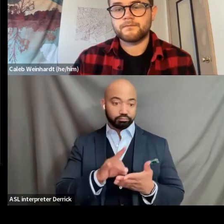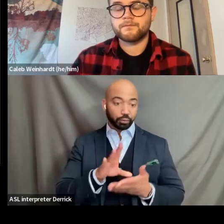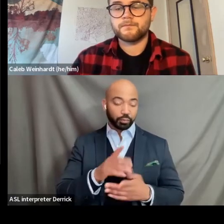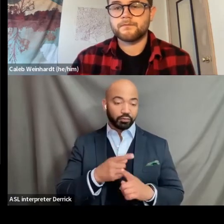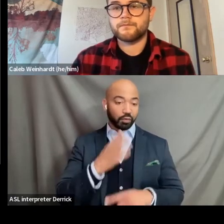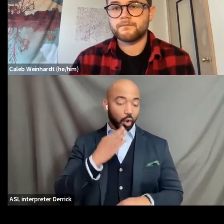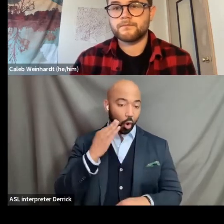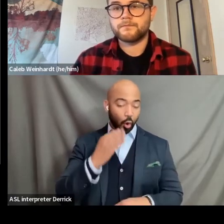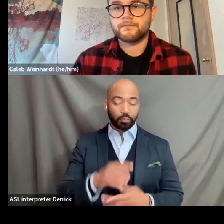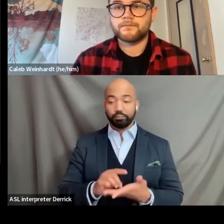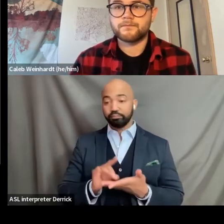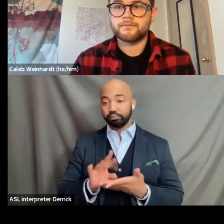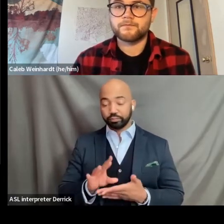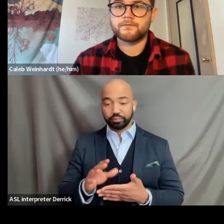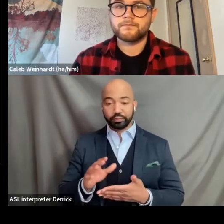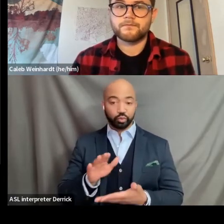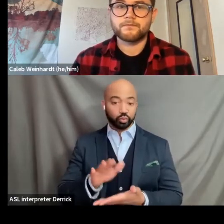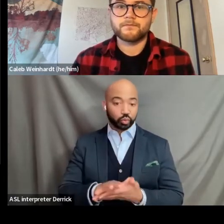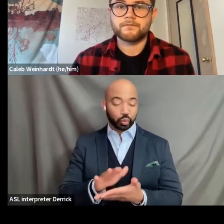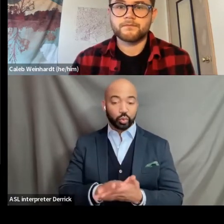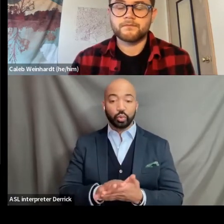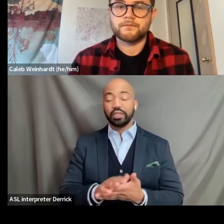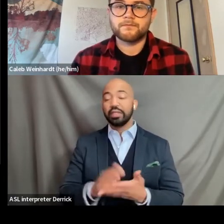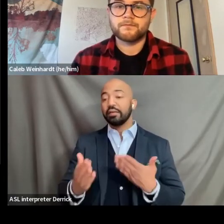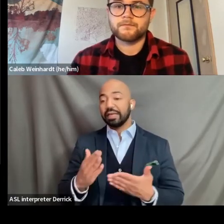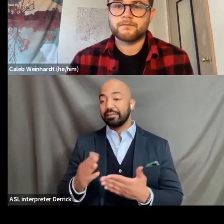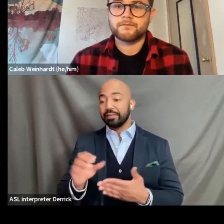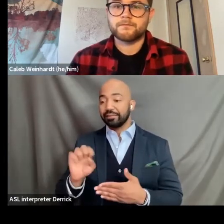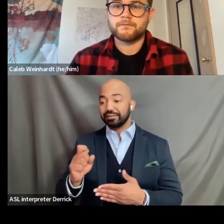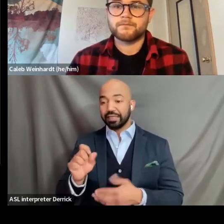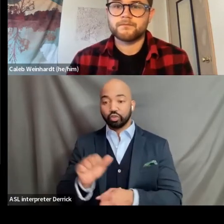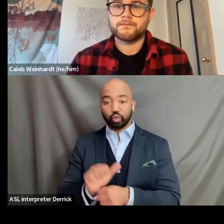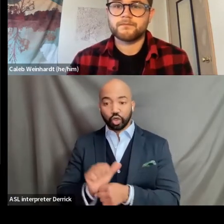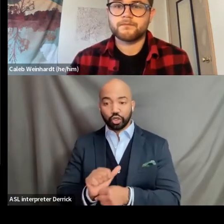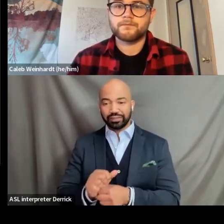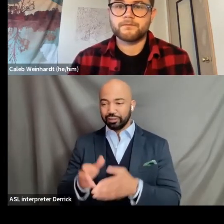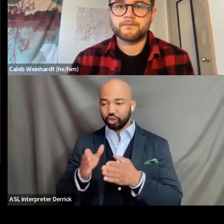Might be engaging in sex work or street economy work in order to survive.